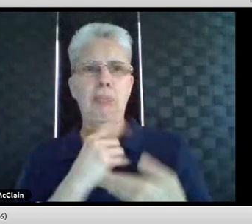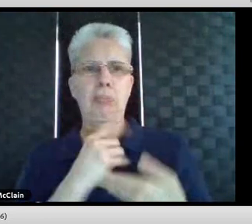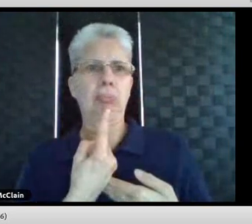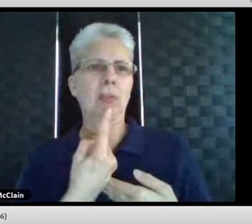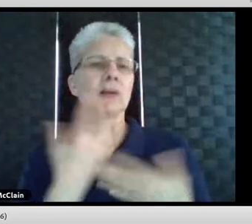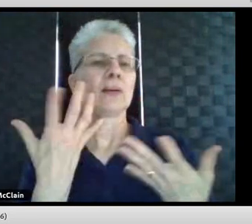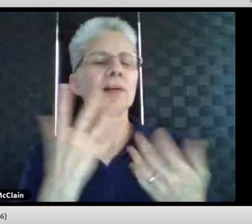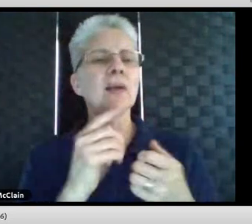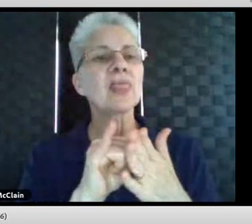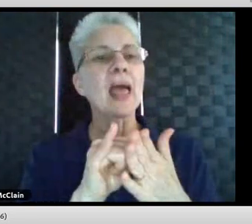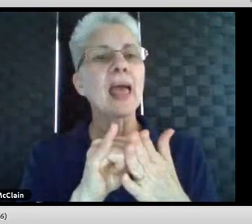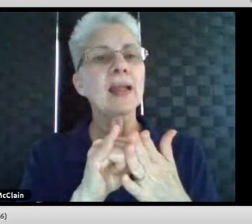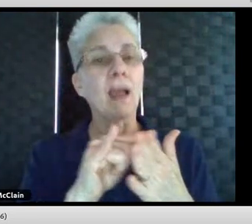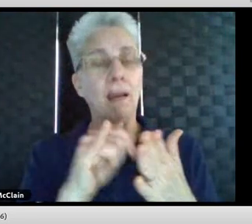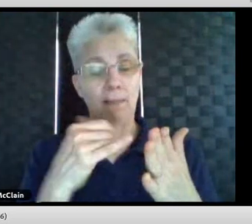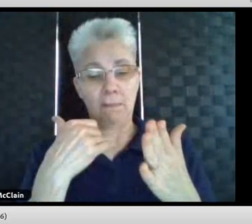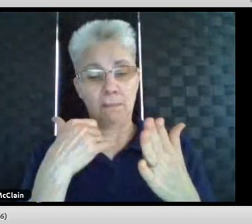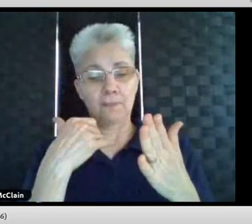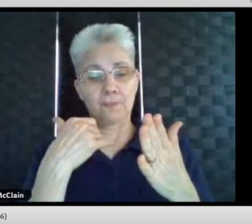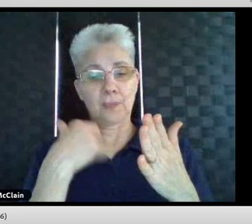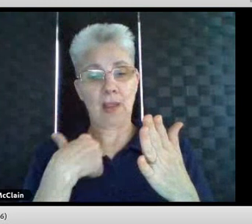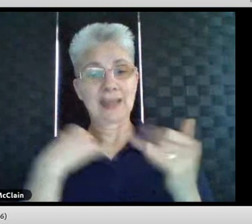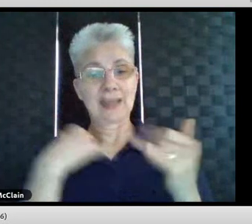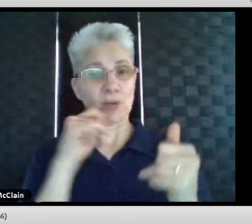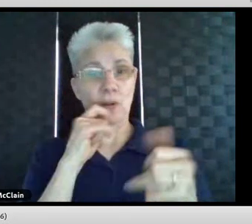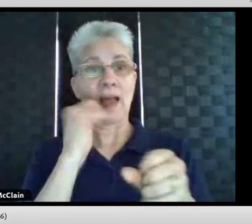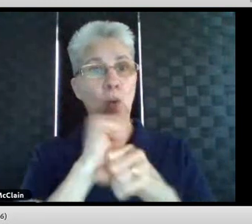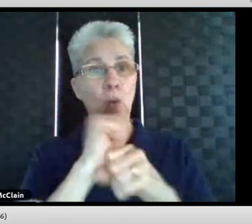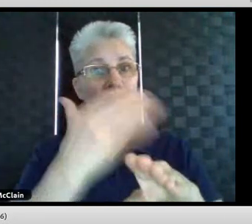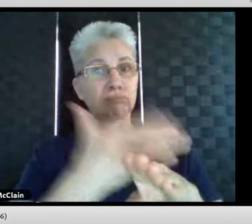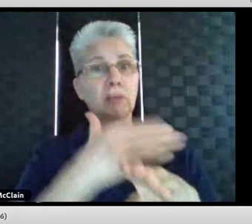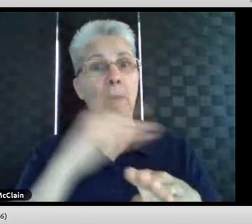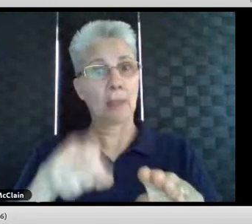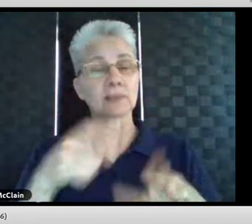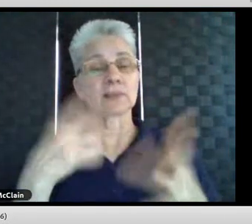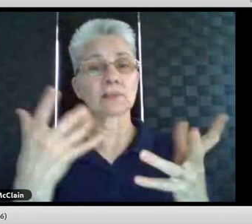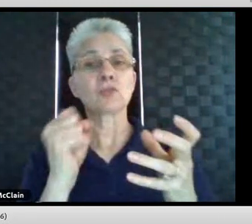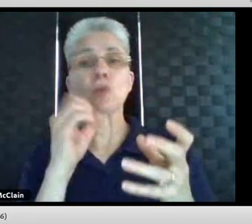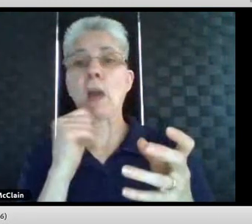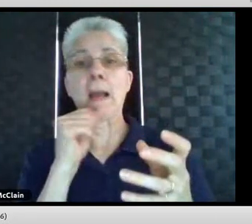that I still have some work to do, right? So I'm not the fastest typist.